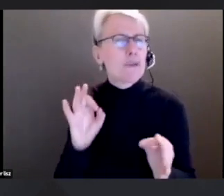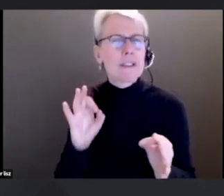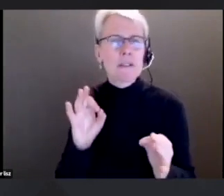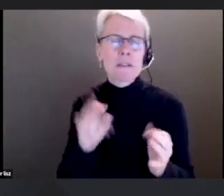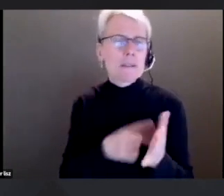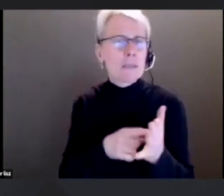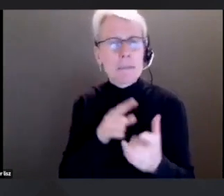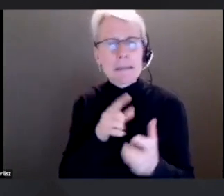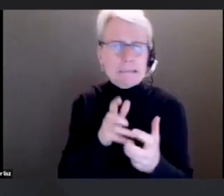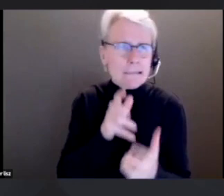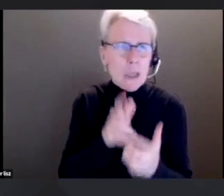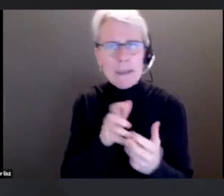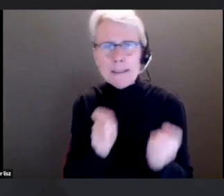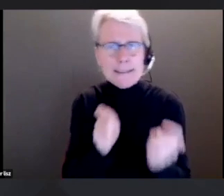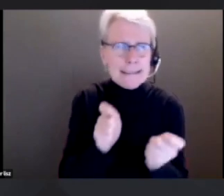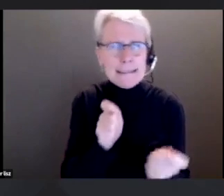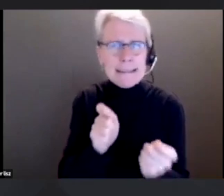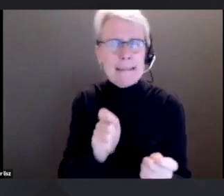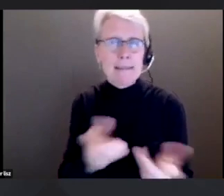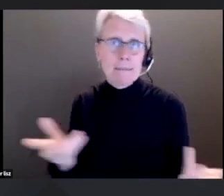and it takes time like any relationship.